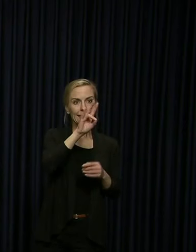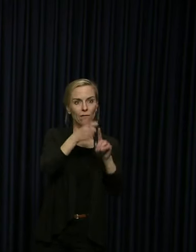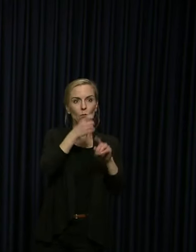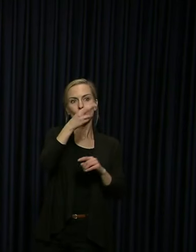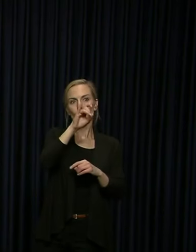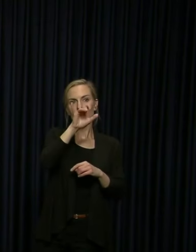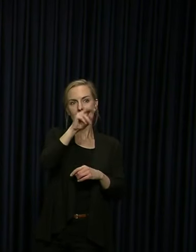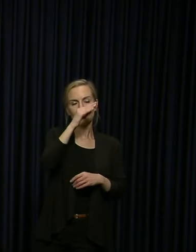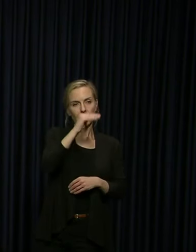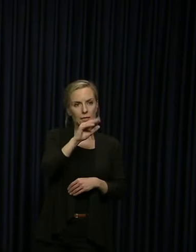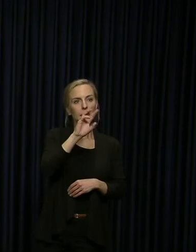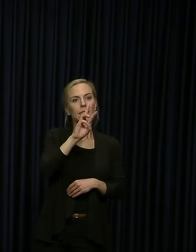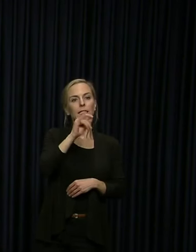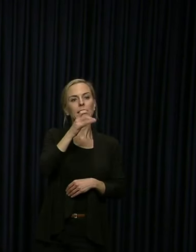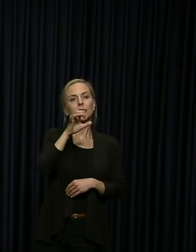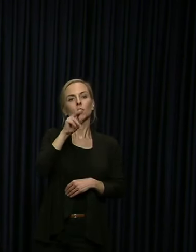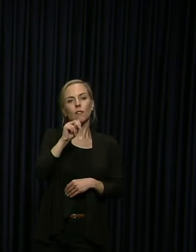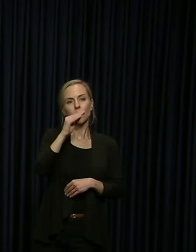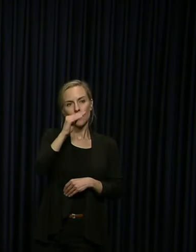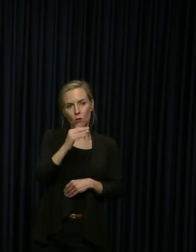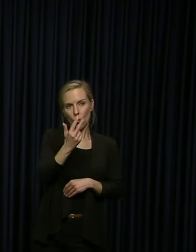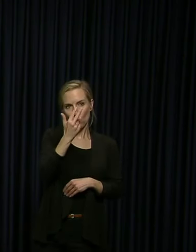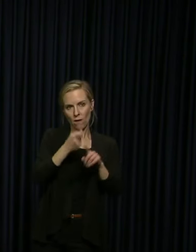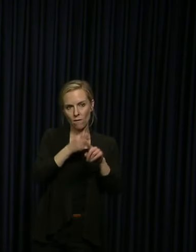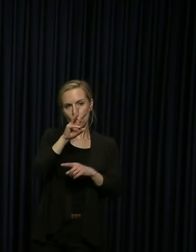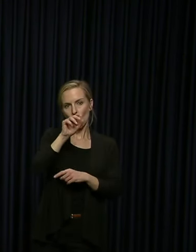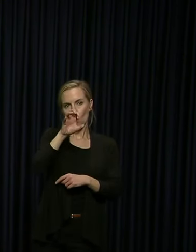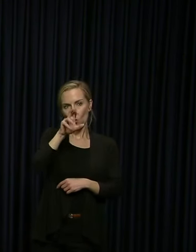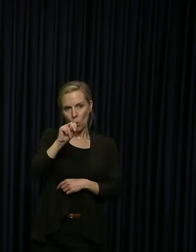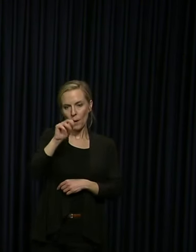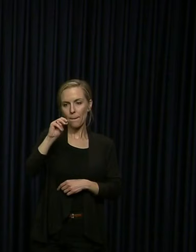SO SHELBY. HAS THERE BEEN ANY GUIDANCE